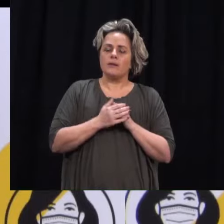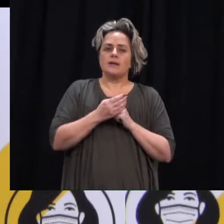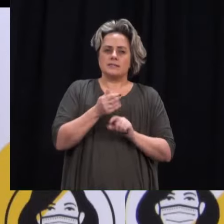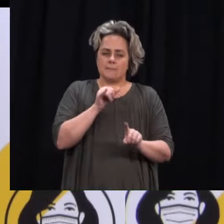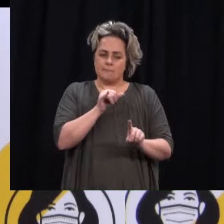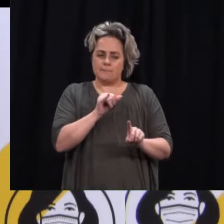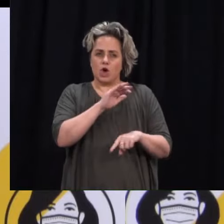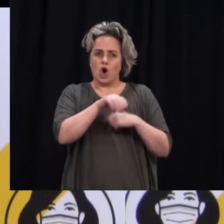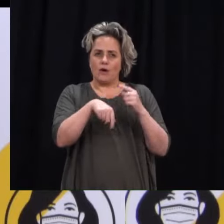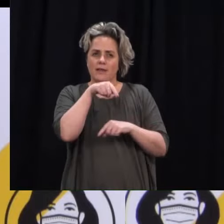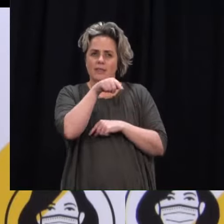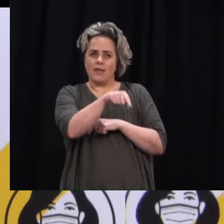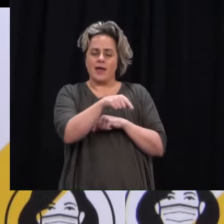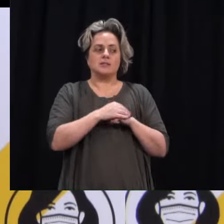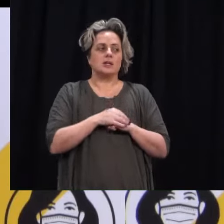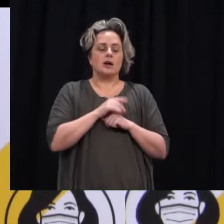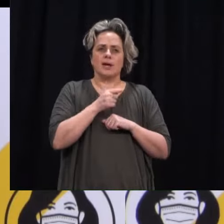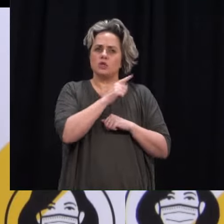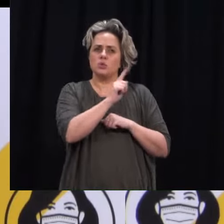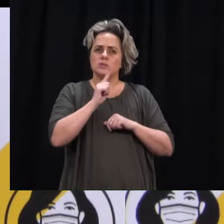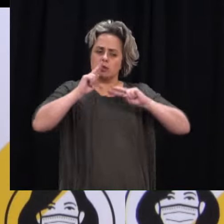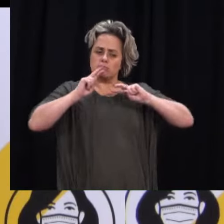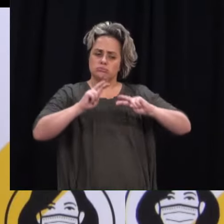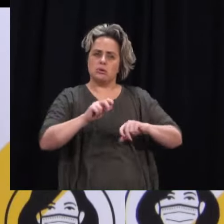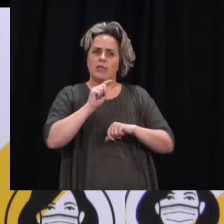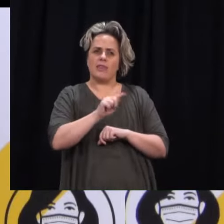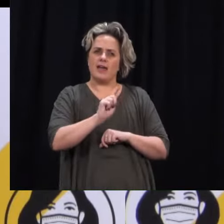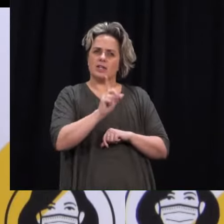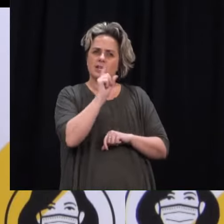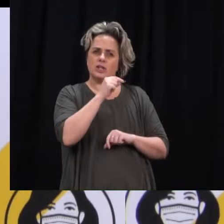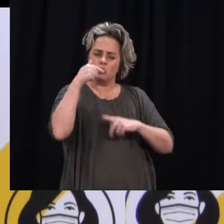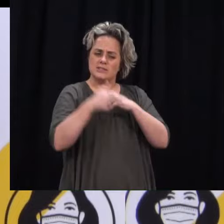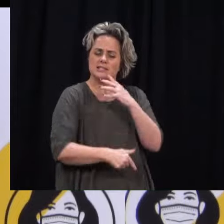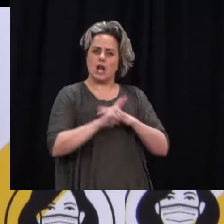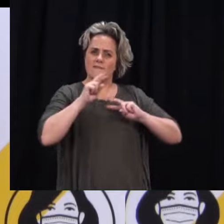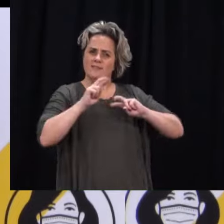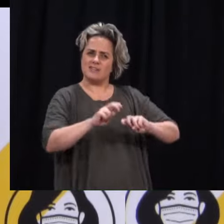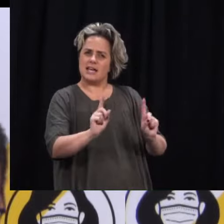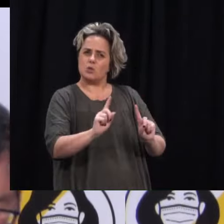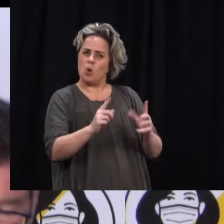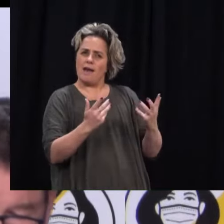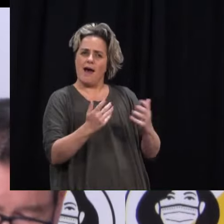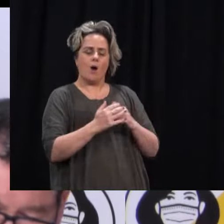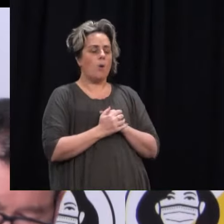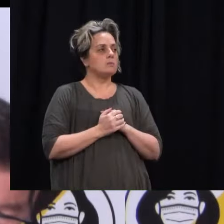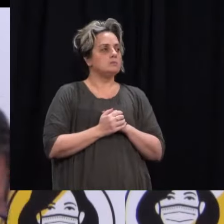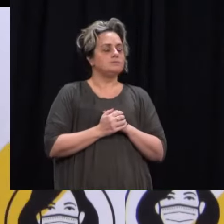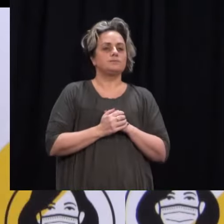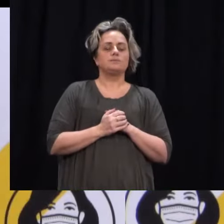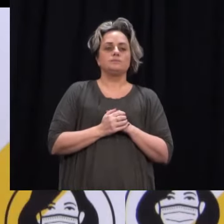and the atrium discussion. That is just one of many working thoeries. Can you actually